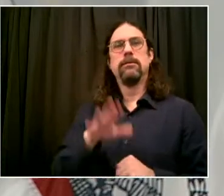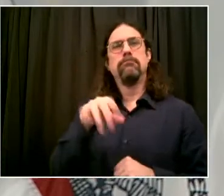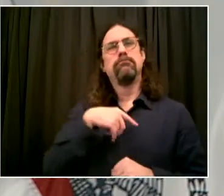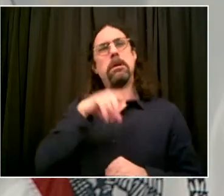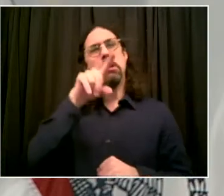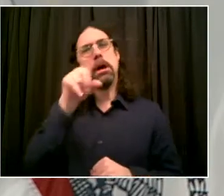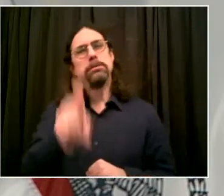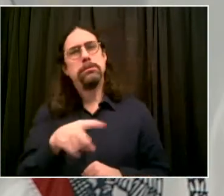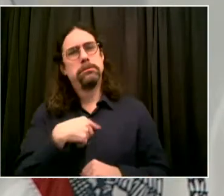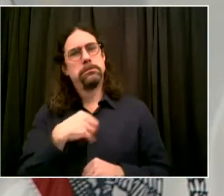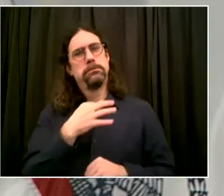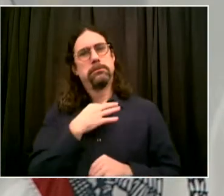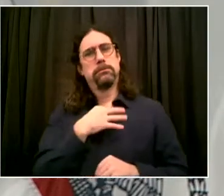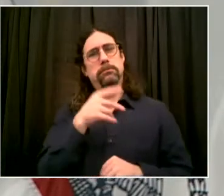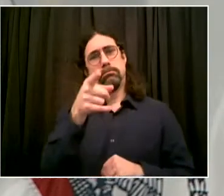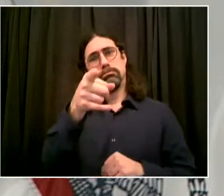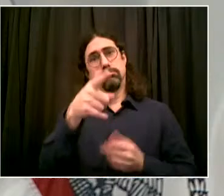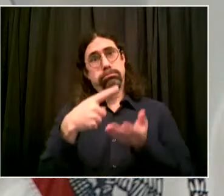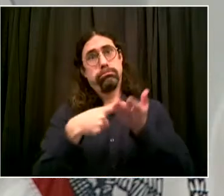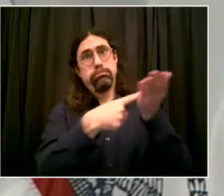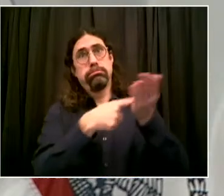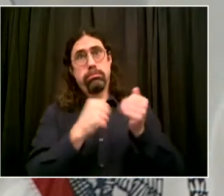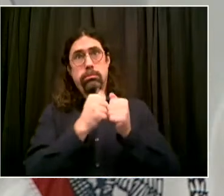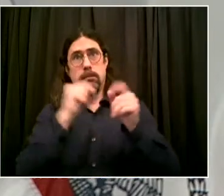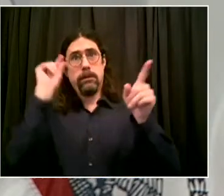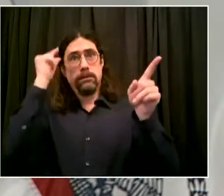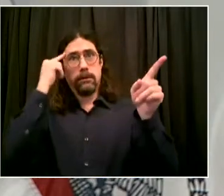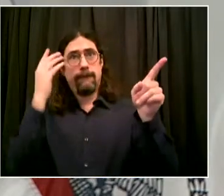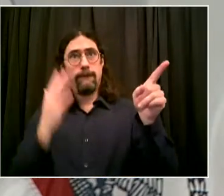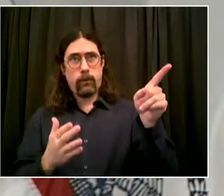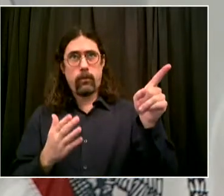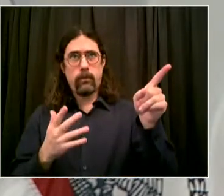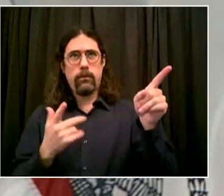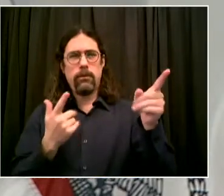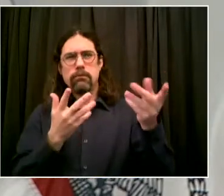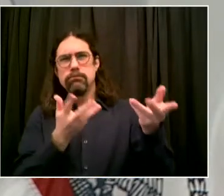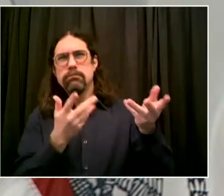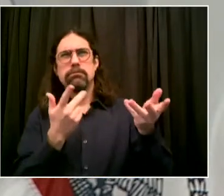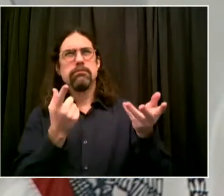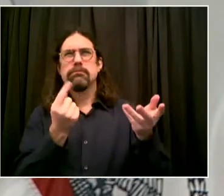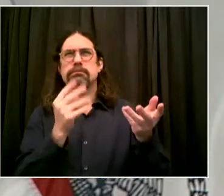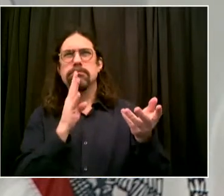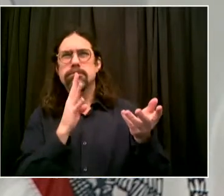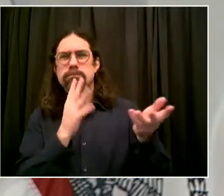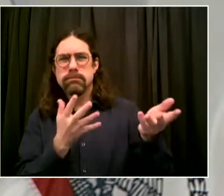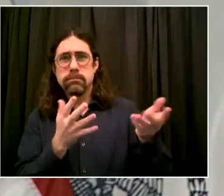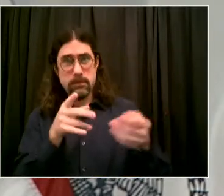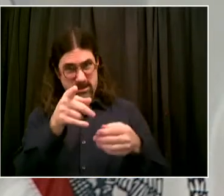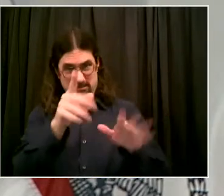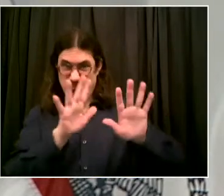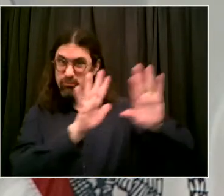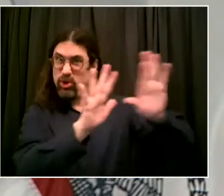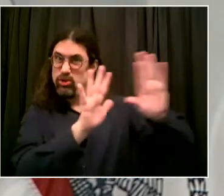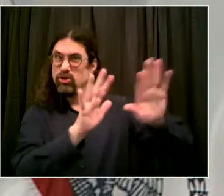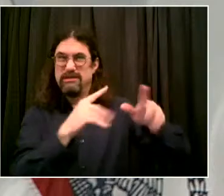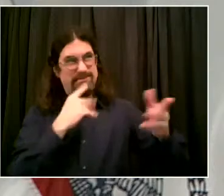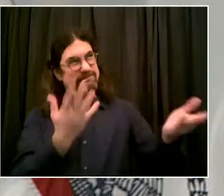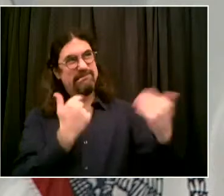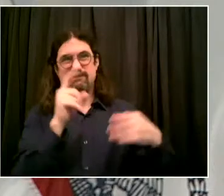YOU, ARE YOU PUSHING TO OR ENCOURAGING HIM TO DO SOMETHING SPECIFIC ABOUT INDOOR DINING IN